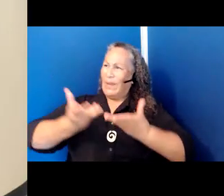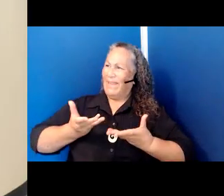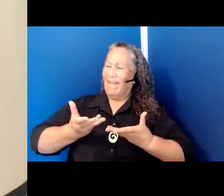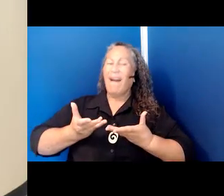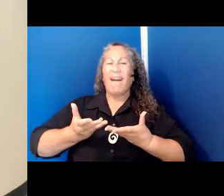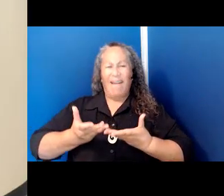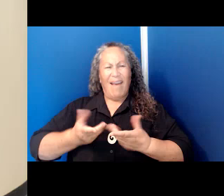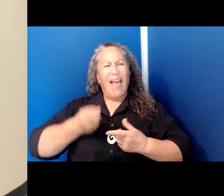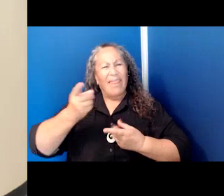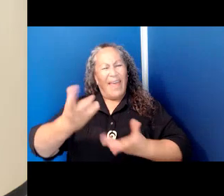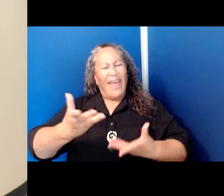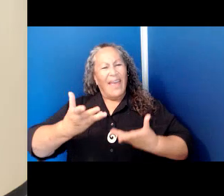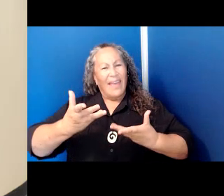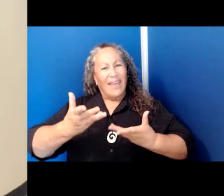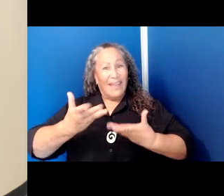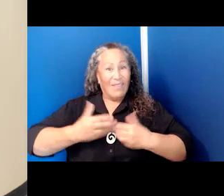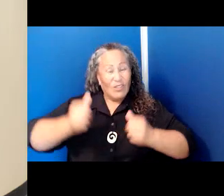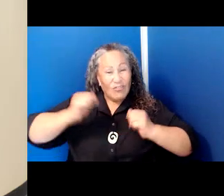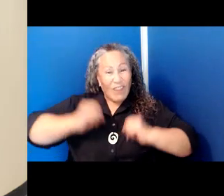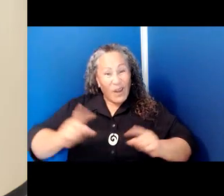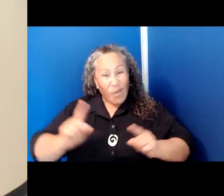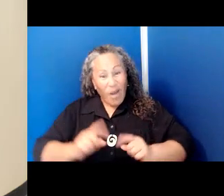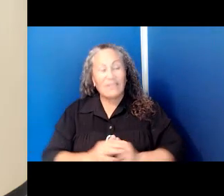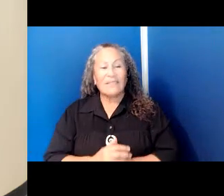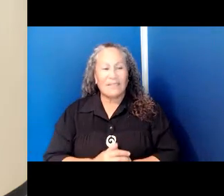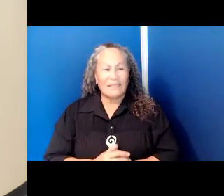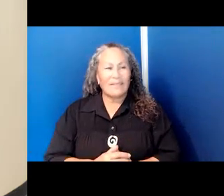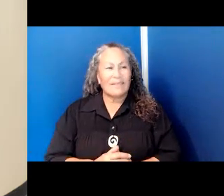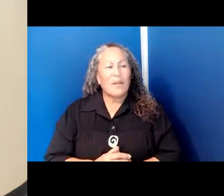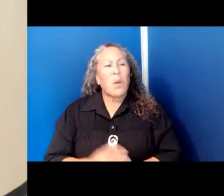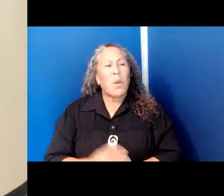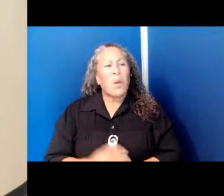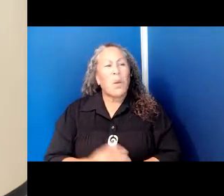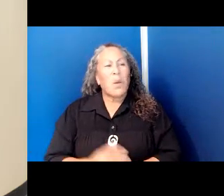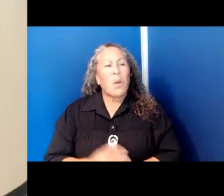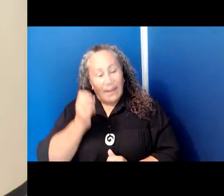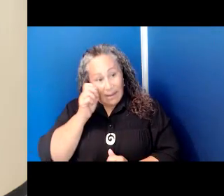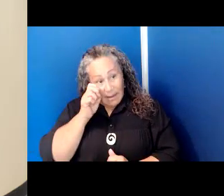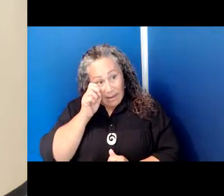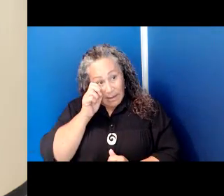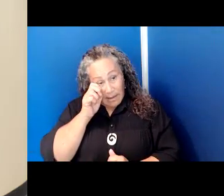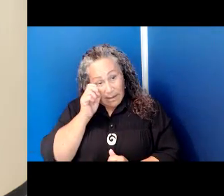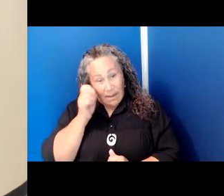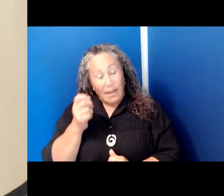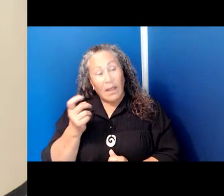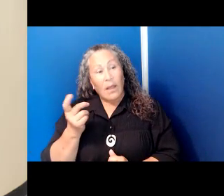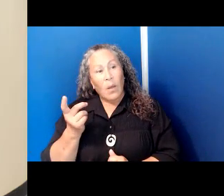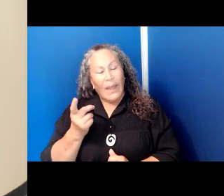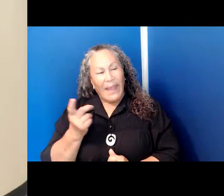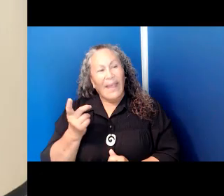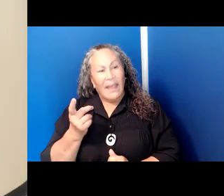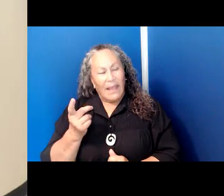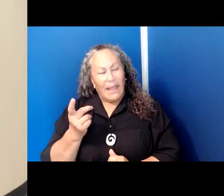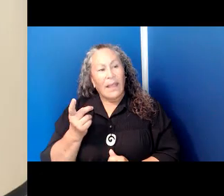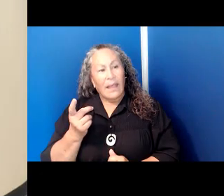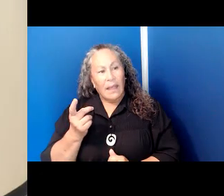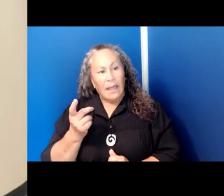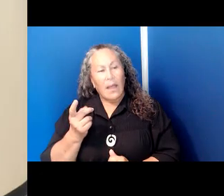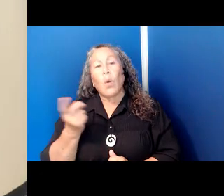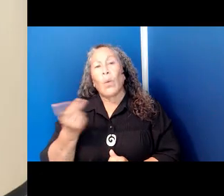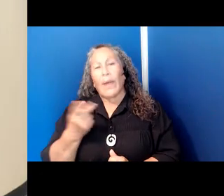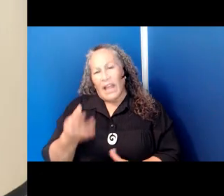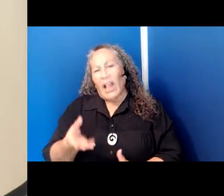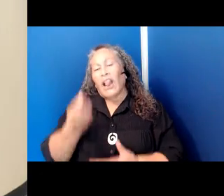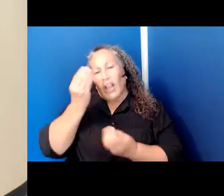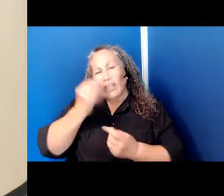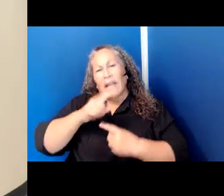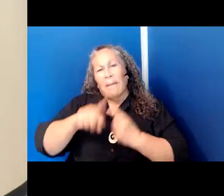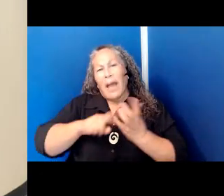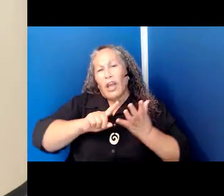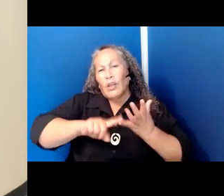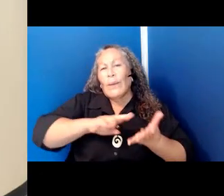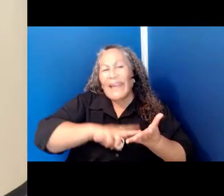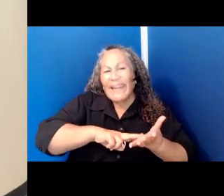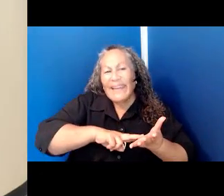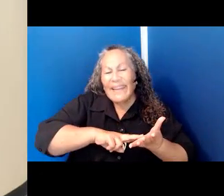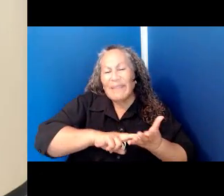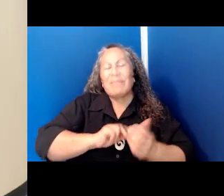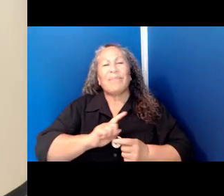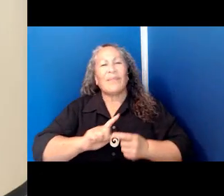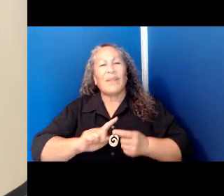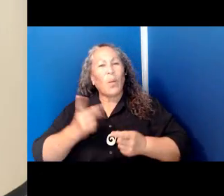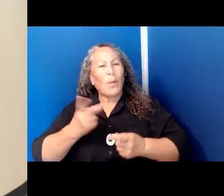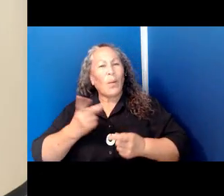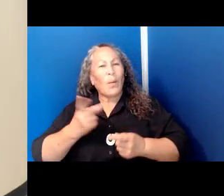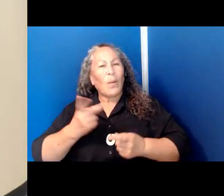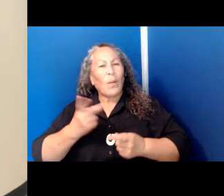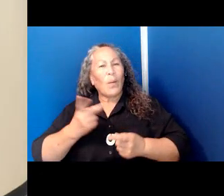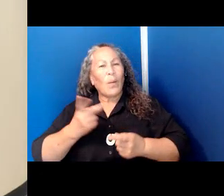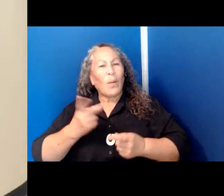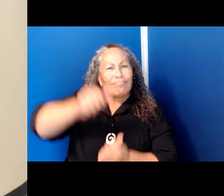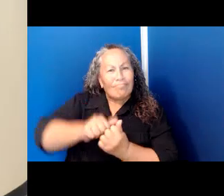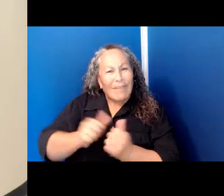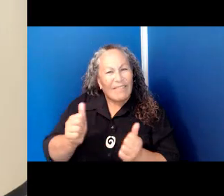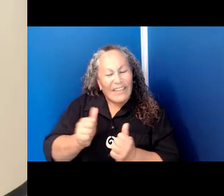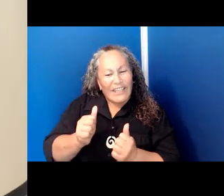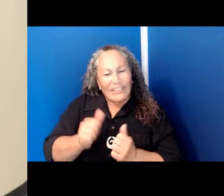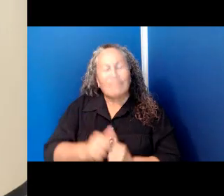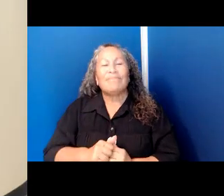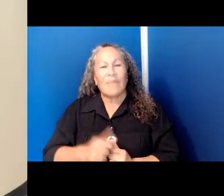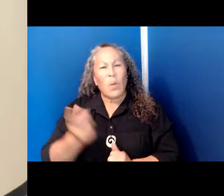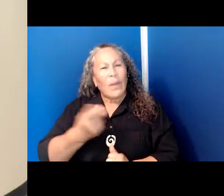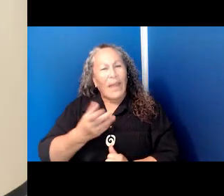we learned about the UN, about the Treaty of Waitangi, different ways that people can